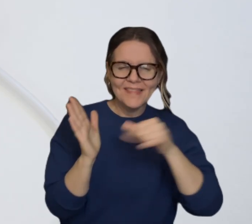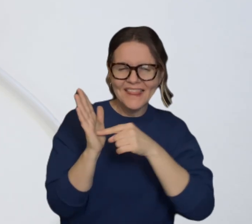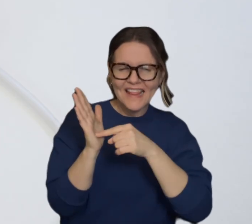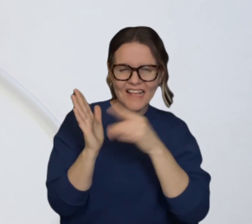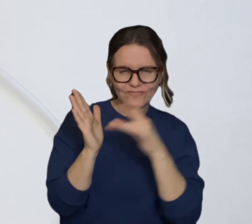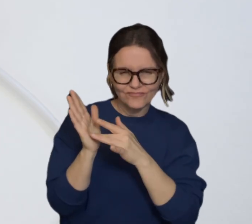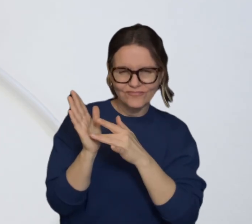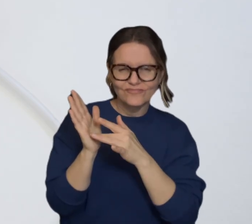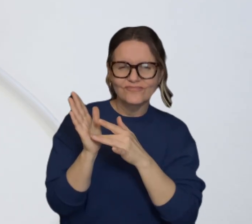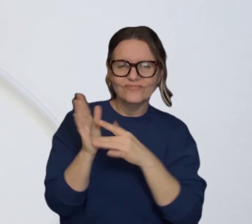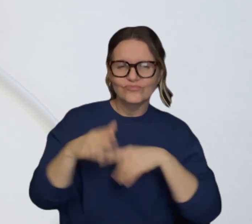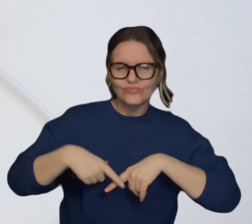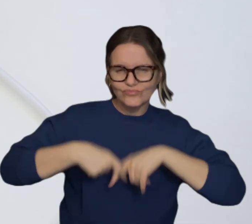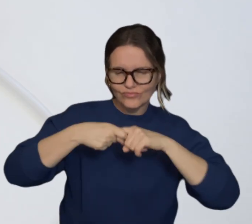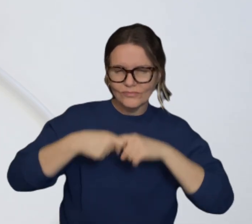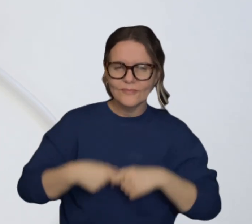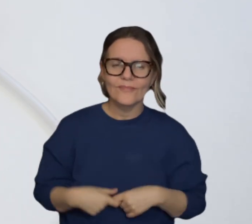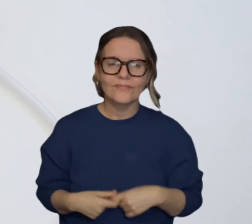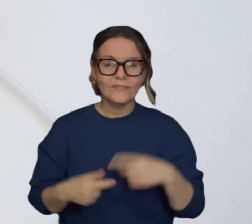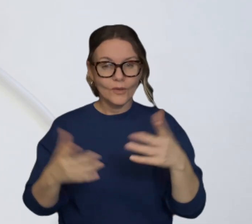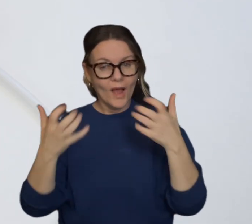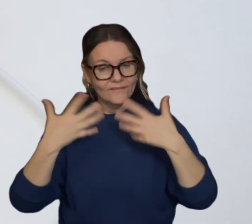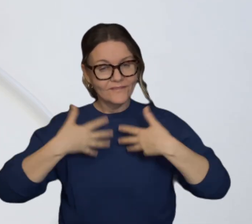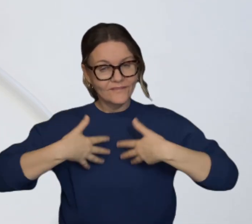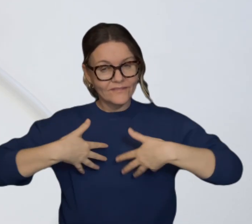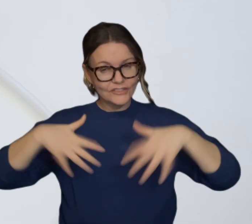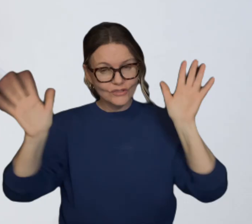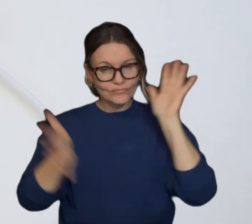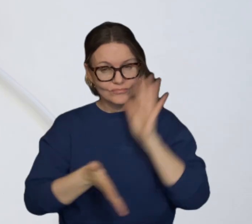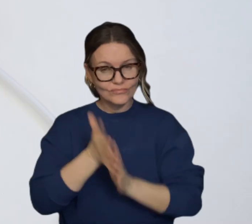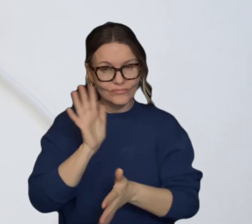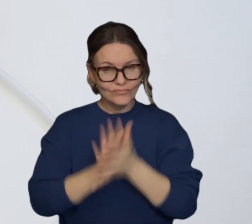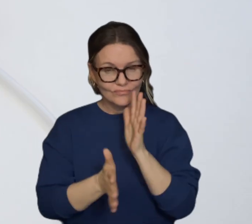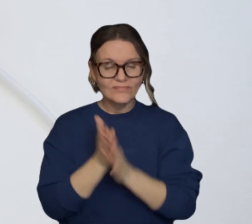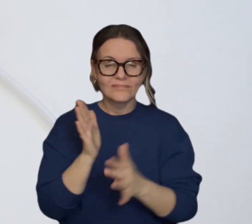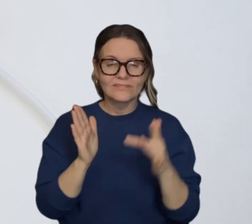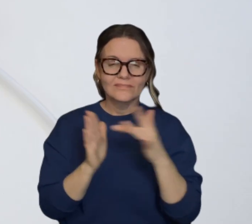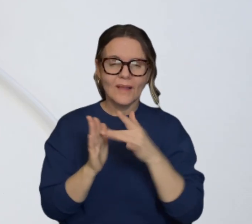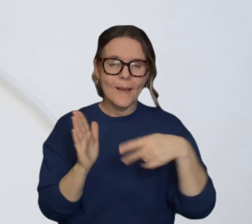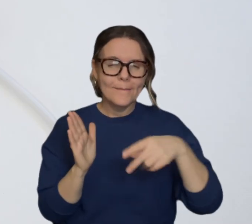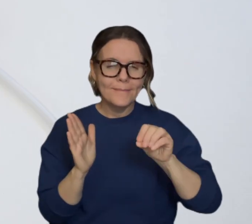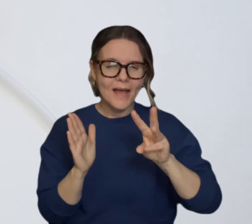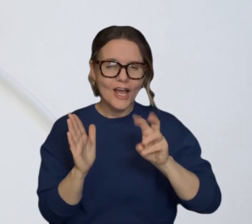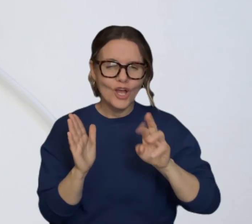stop sectioning to turn off your pump you just hit the power button on top of the milk drop button